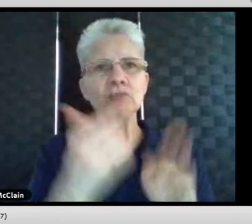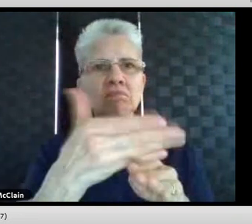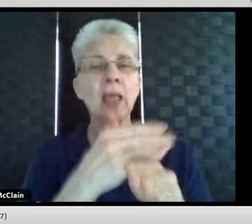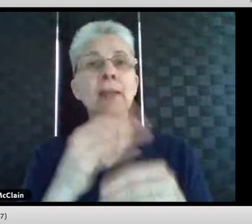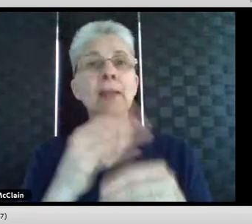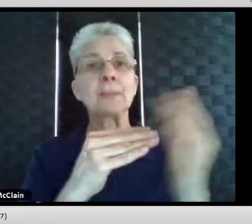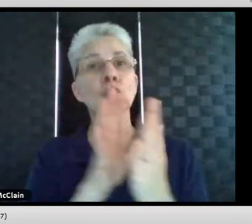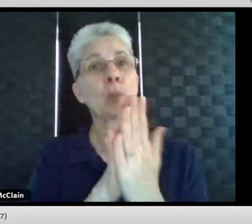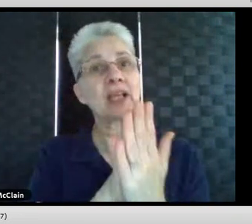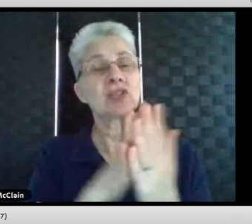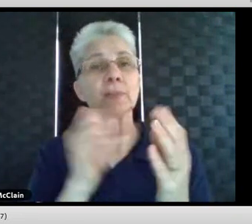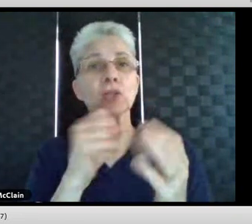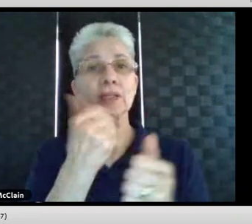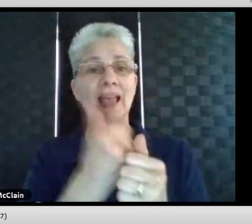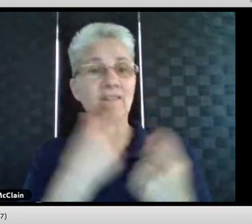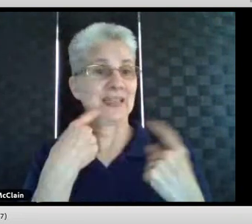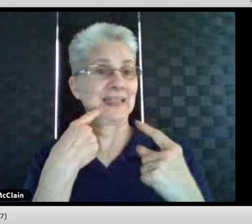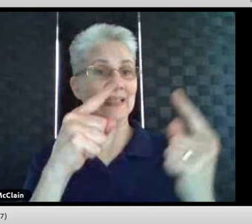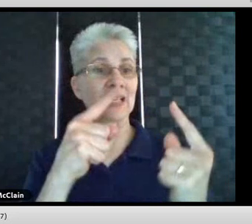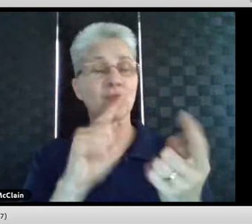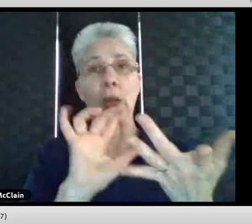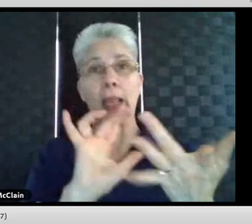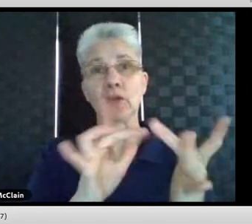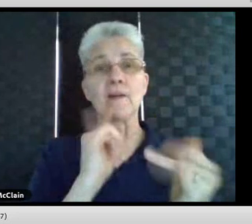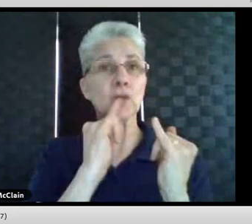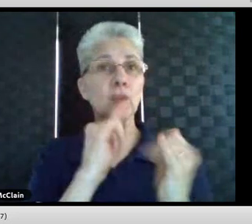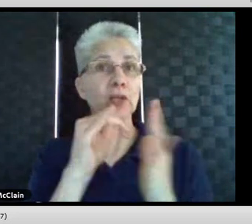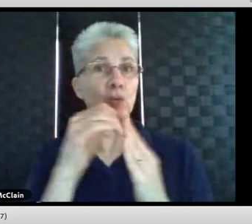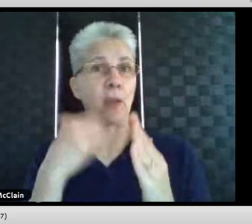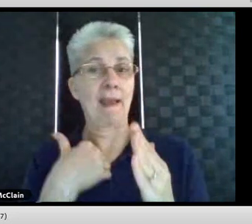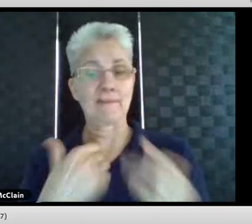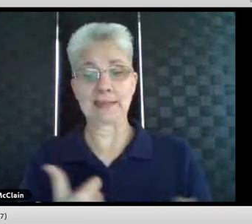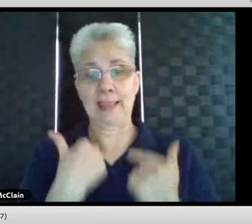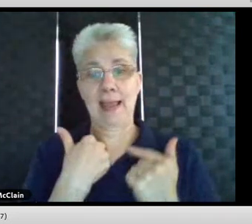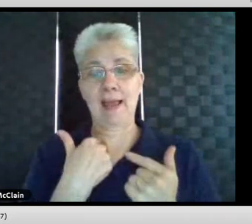because every successful interview that you have that's live on chat,